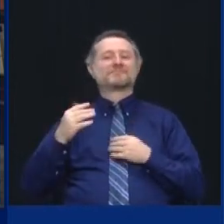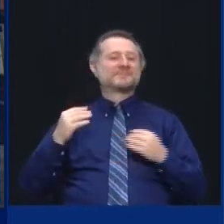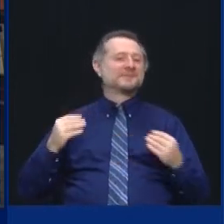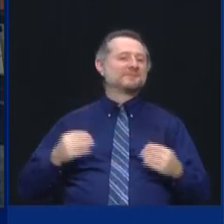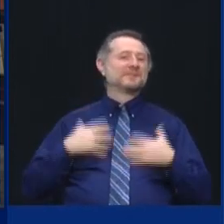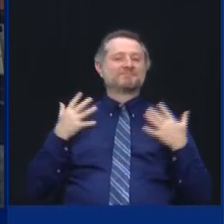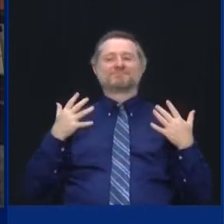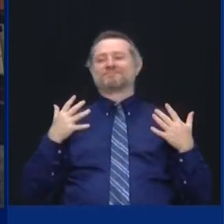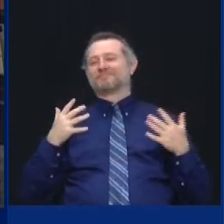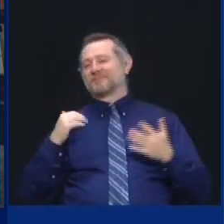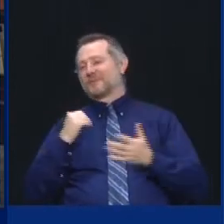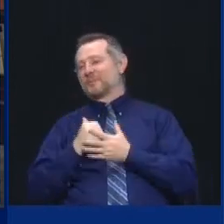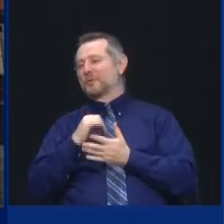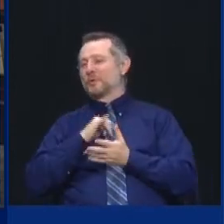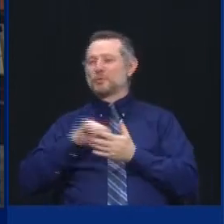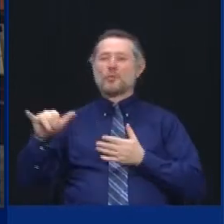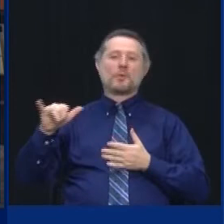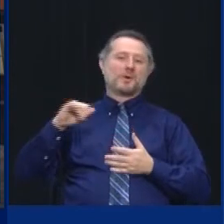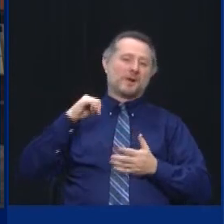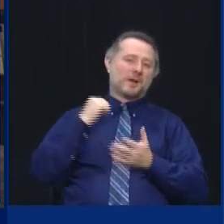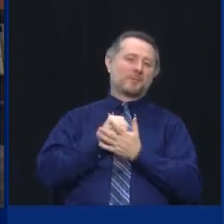YORK ARTS IS GOING TO BE